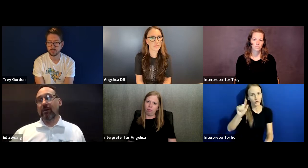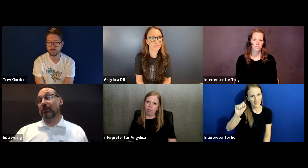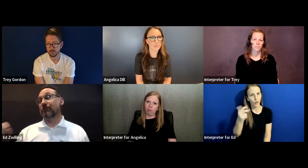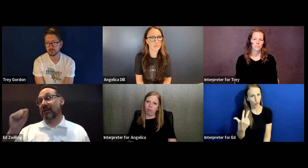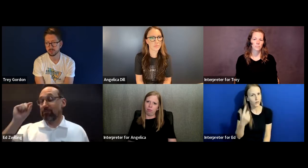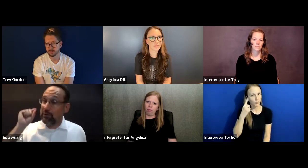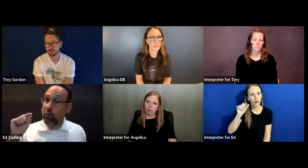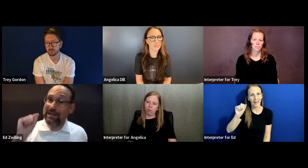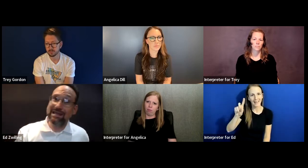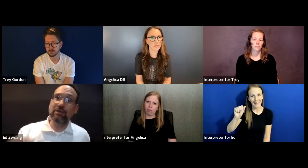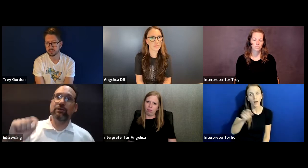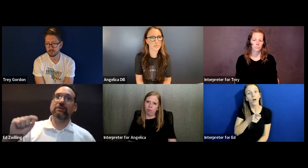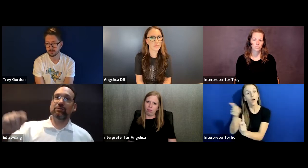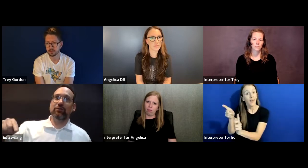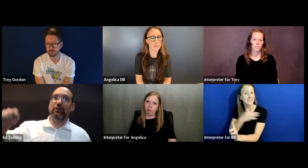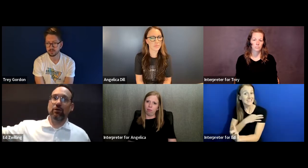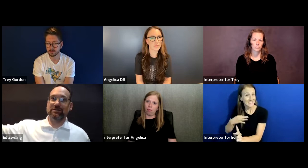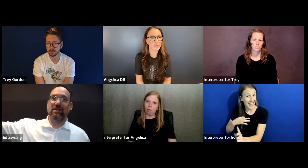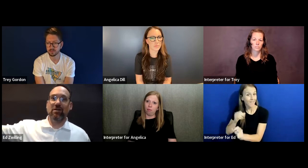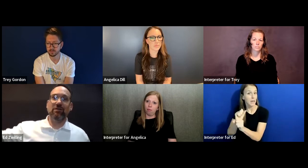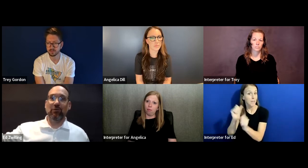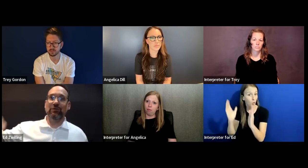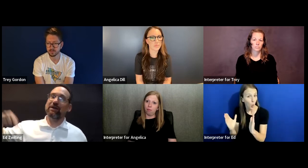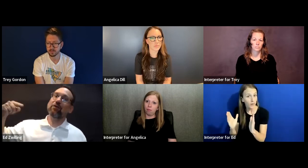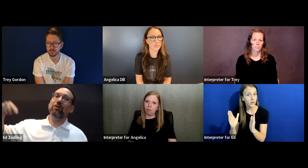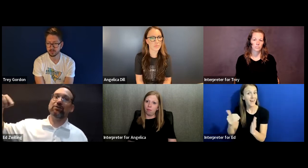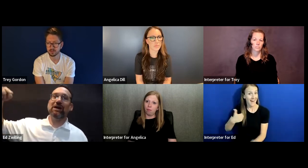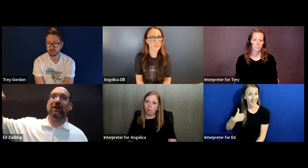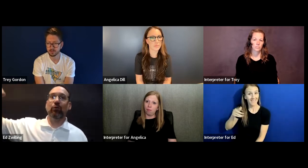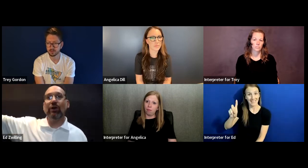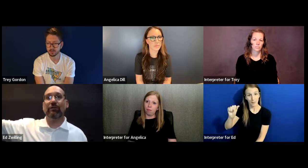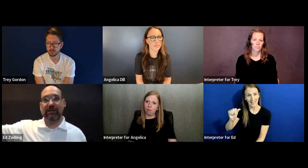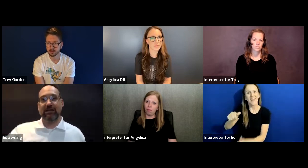but if an employee with a disability works there well then they fall under title one of the eight